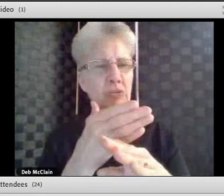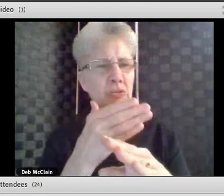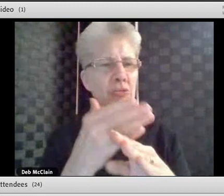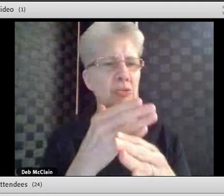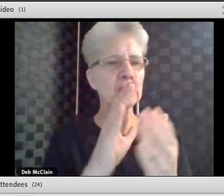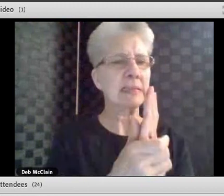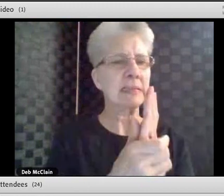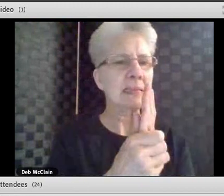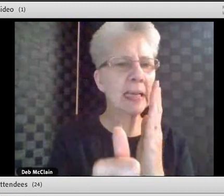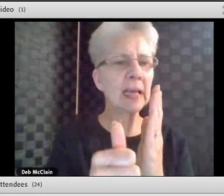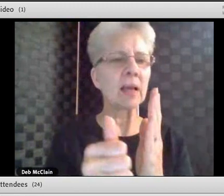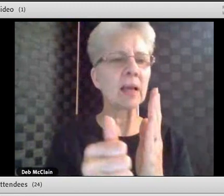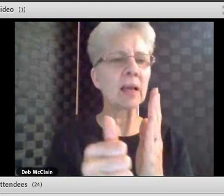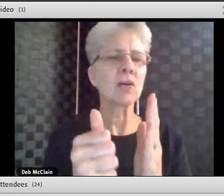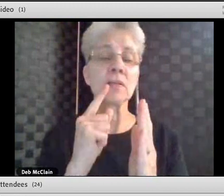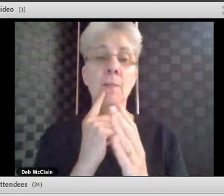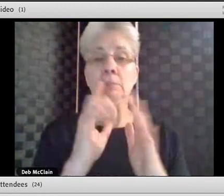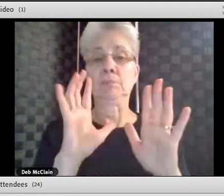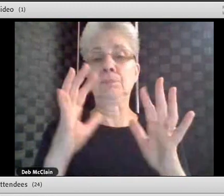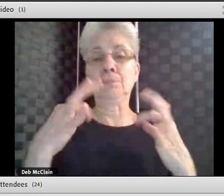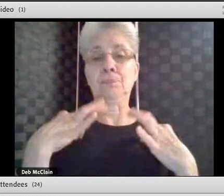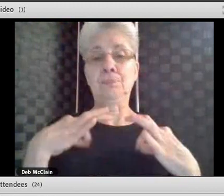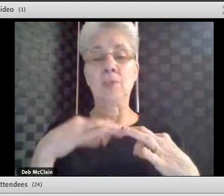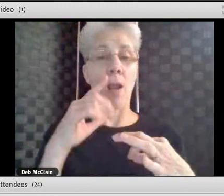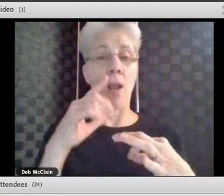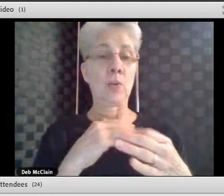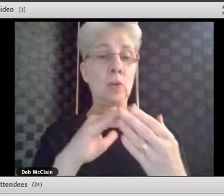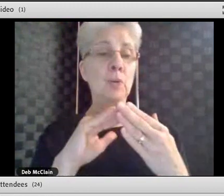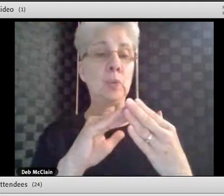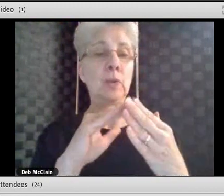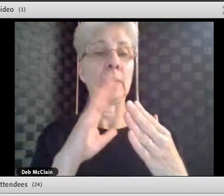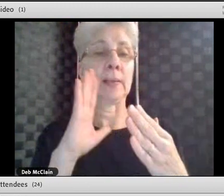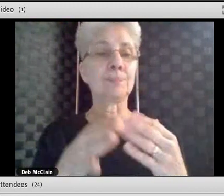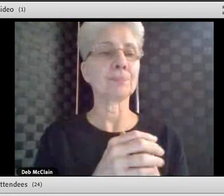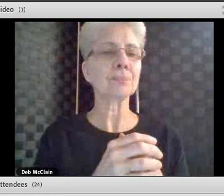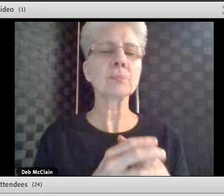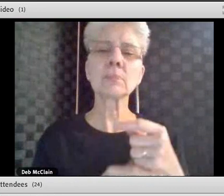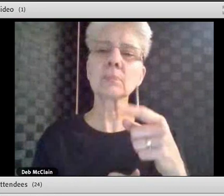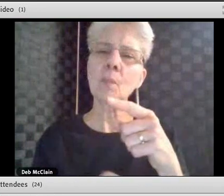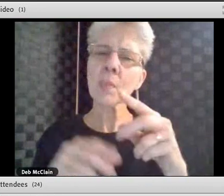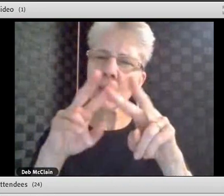and it's going to be huge for our communities. So when you're looking at the different devices, you know,